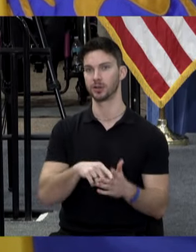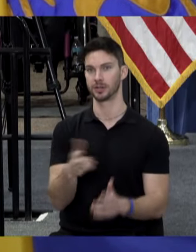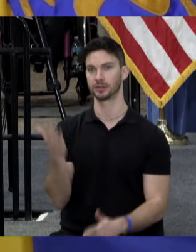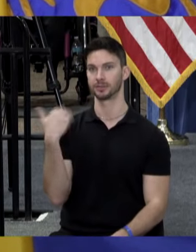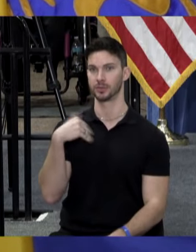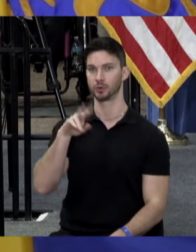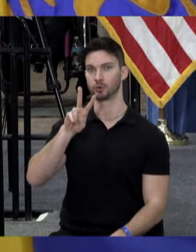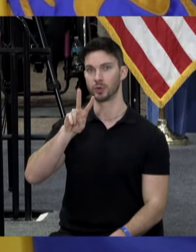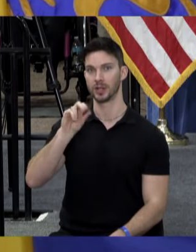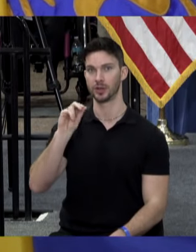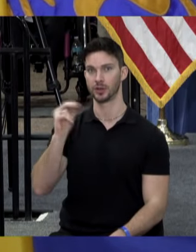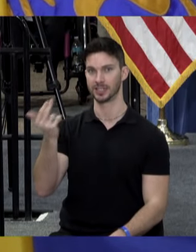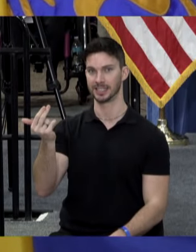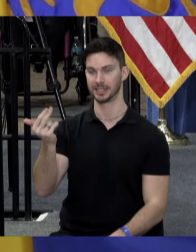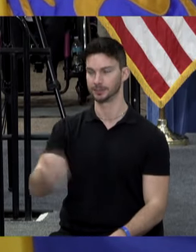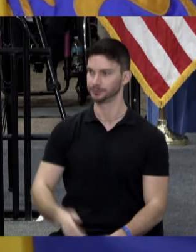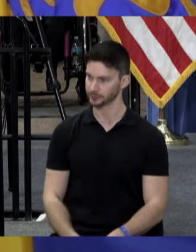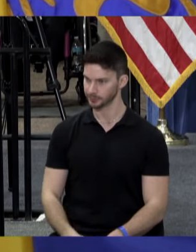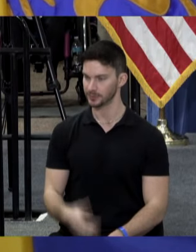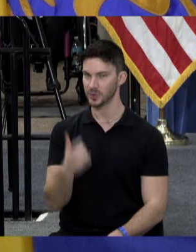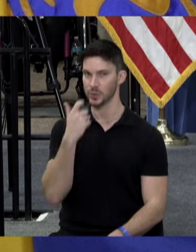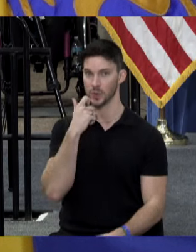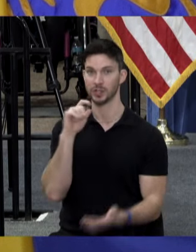We had just graduated the University of Arkansas,